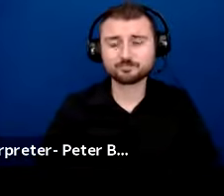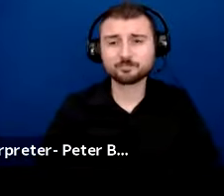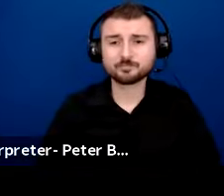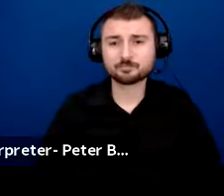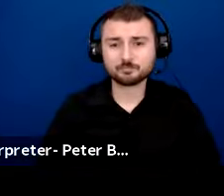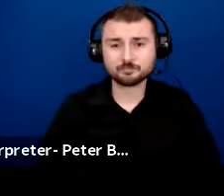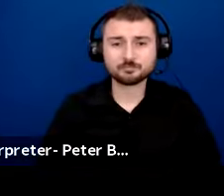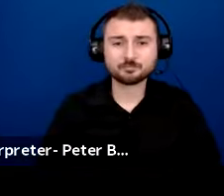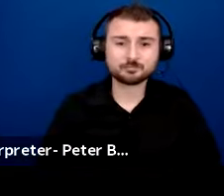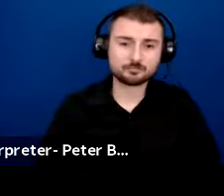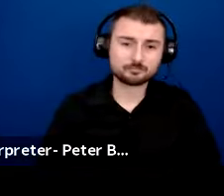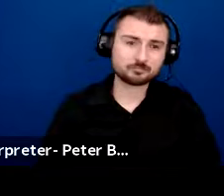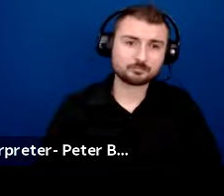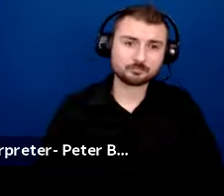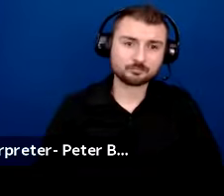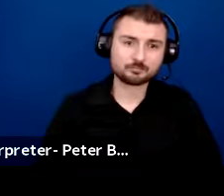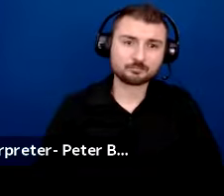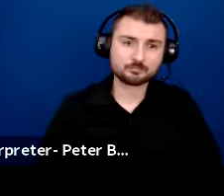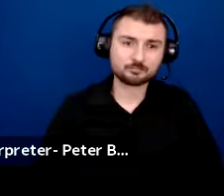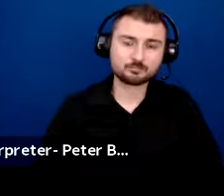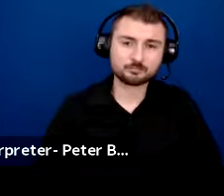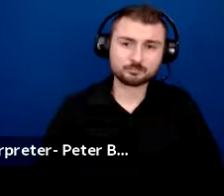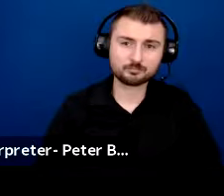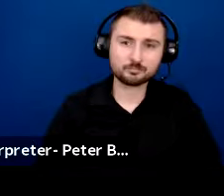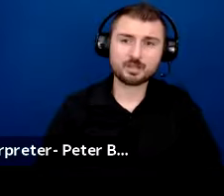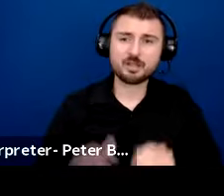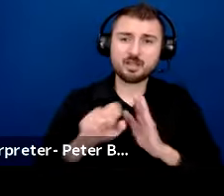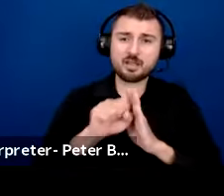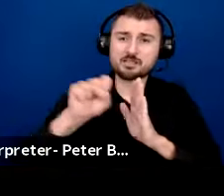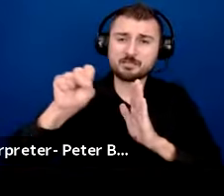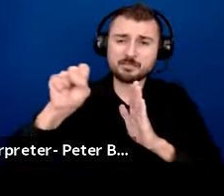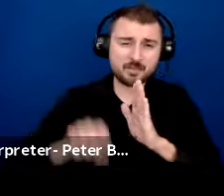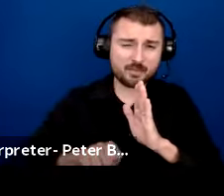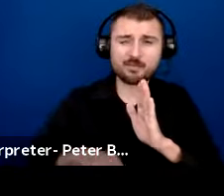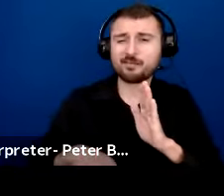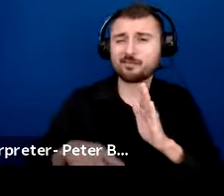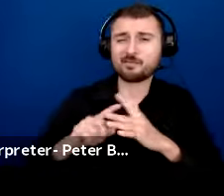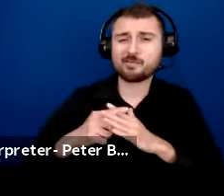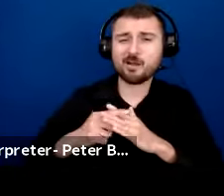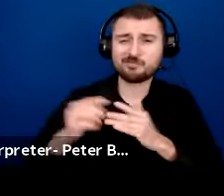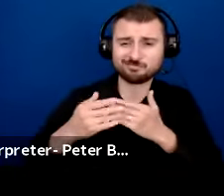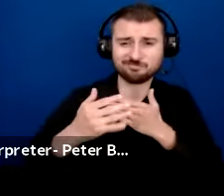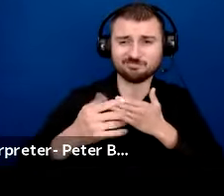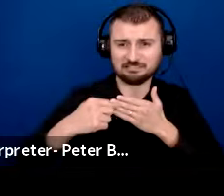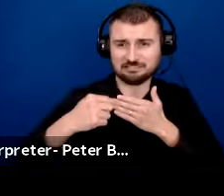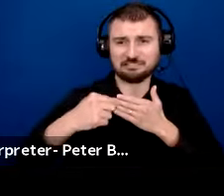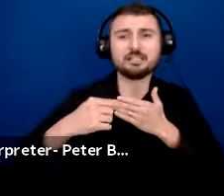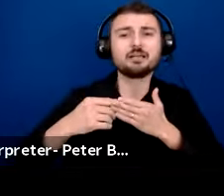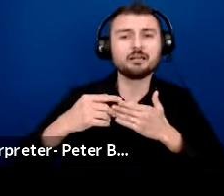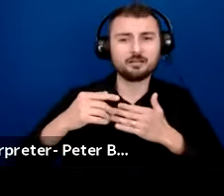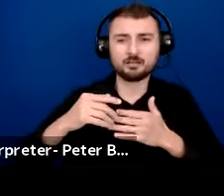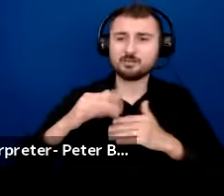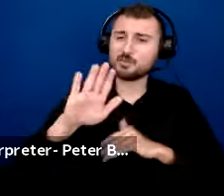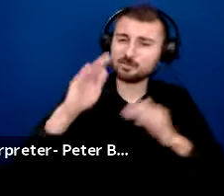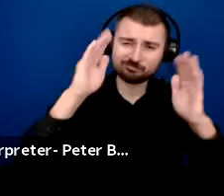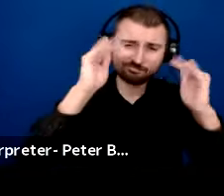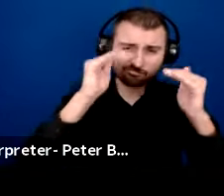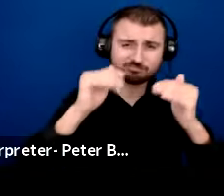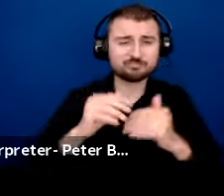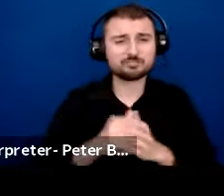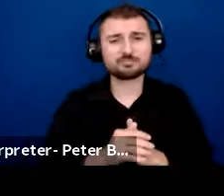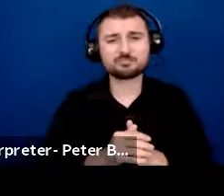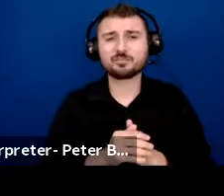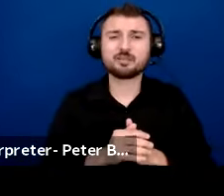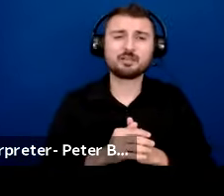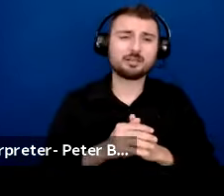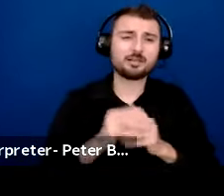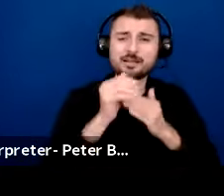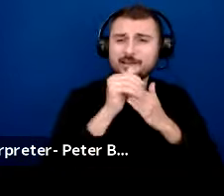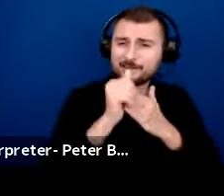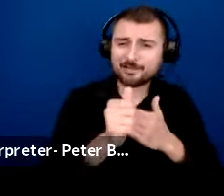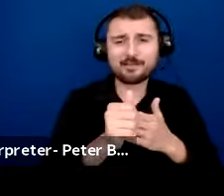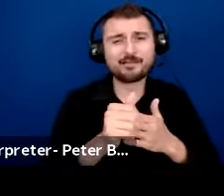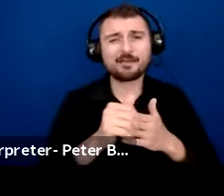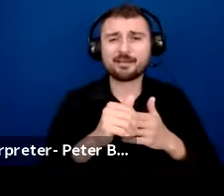And so you may not- I know some of rooms may not have had enough time to hair and does themselves but I wanted you to see from a student session what joining a breakout room would like